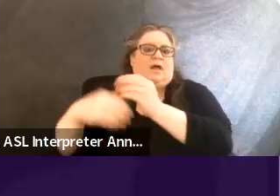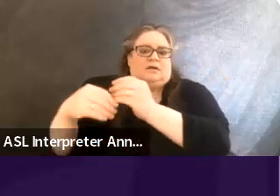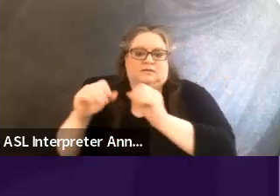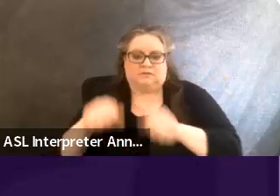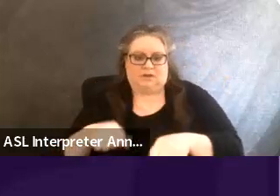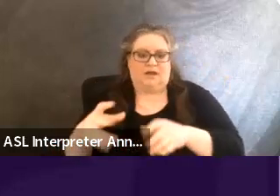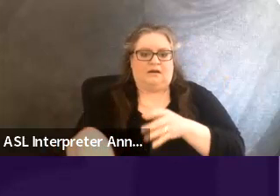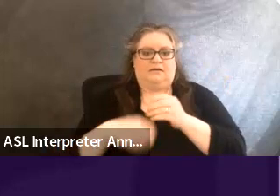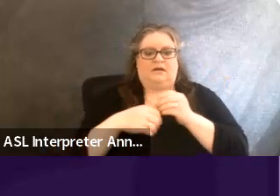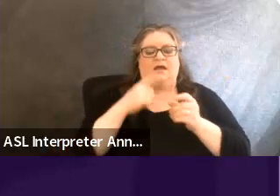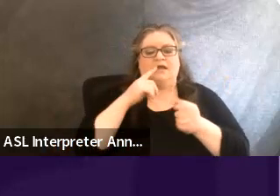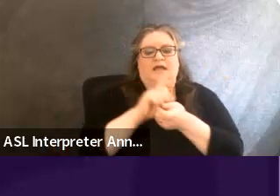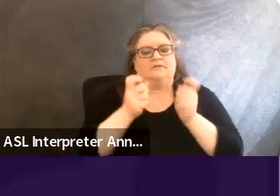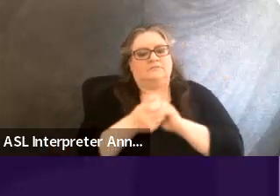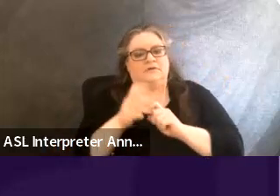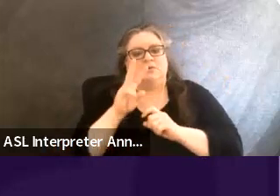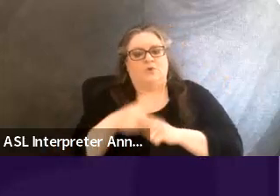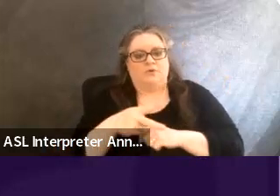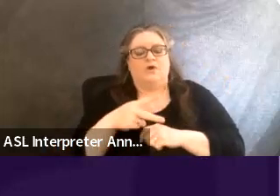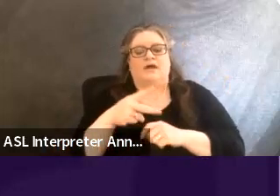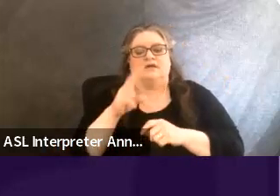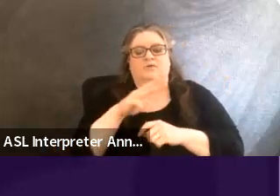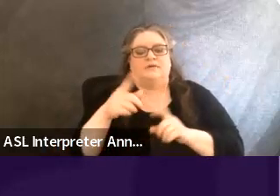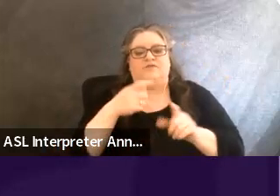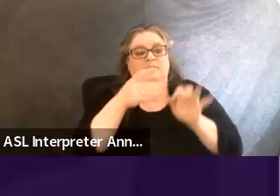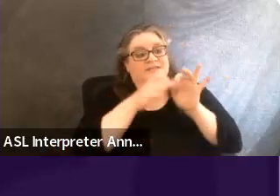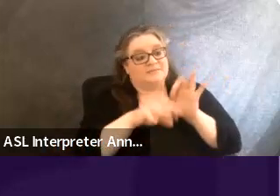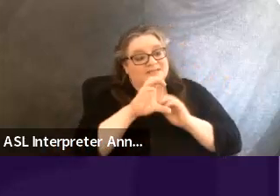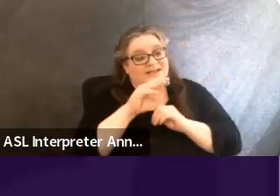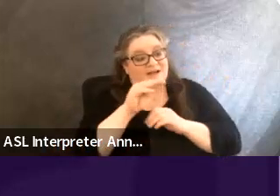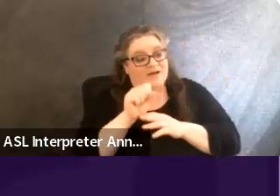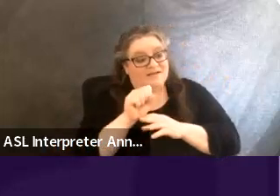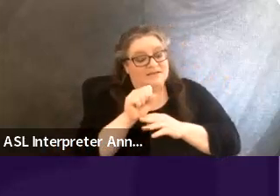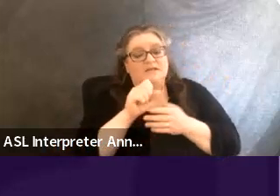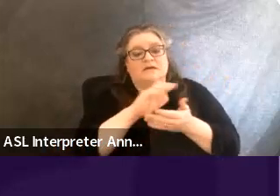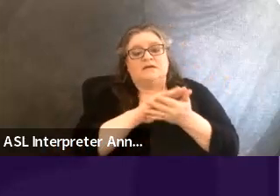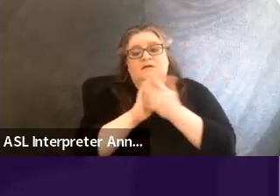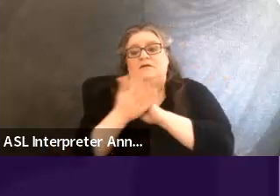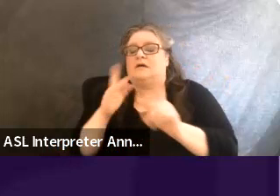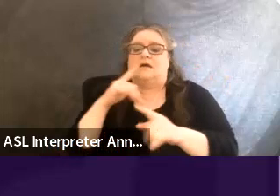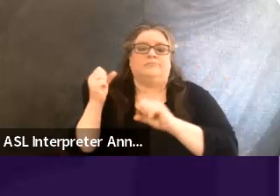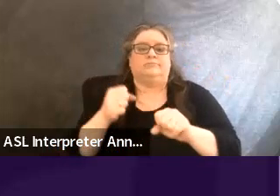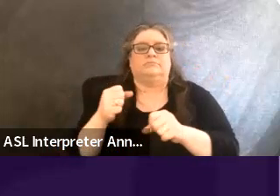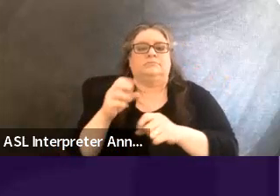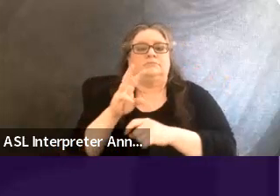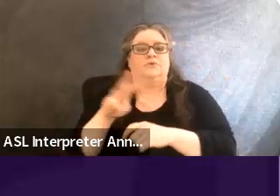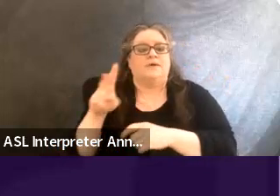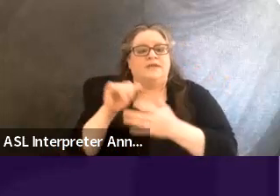It can transform your WordPress website from a simple CMS to a powerful website that can do a lot of things.